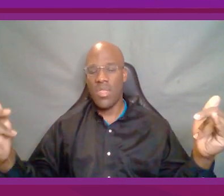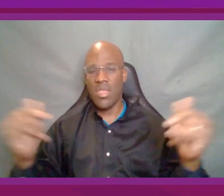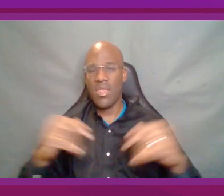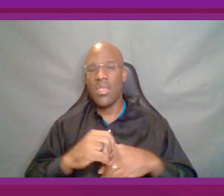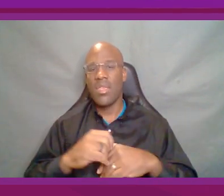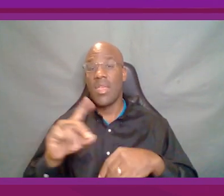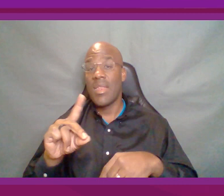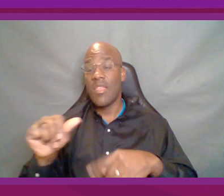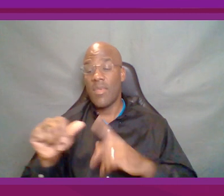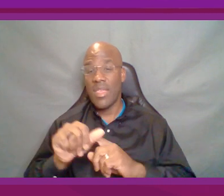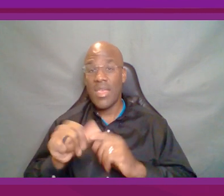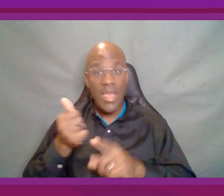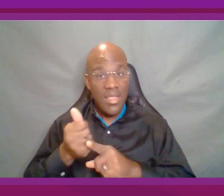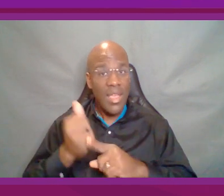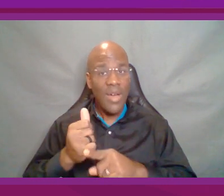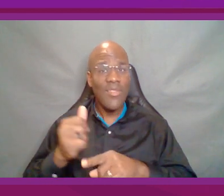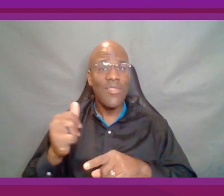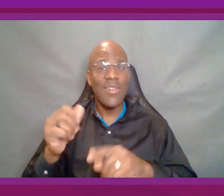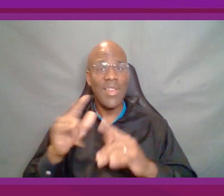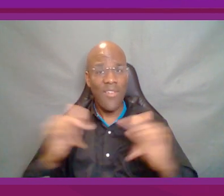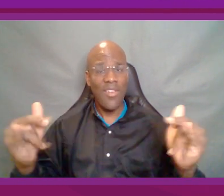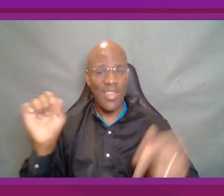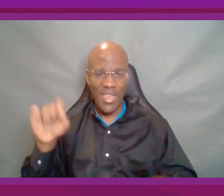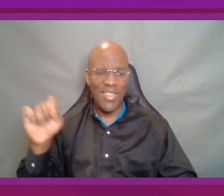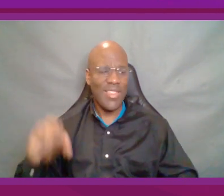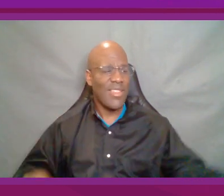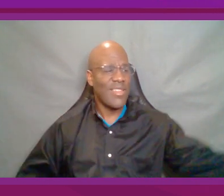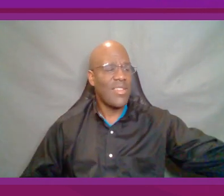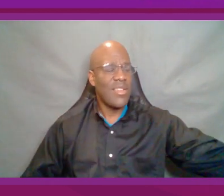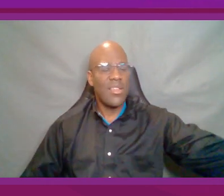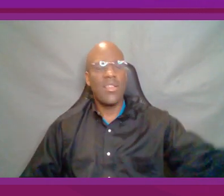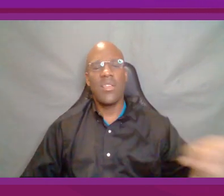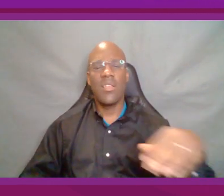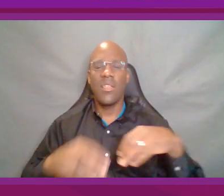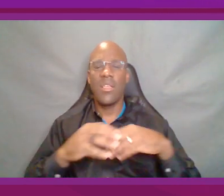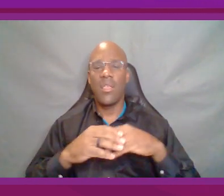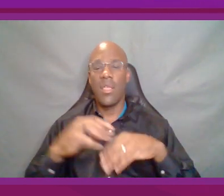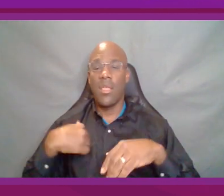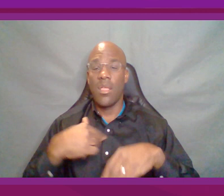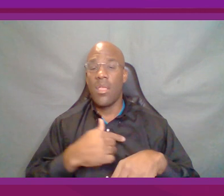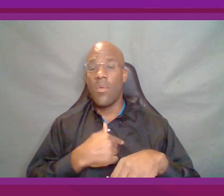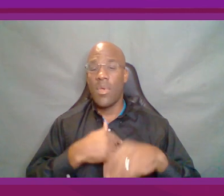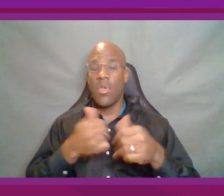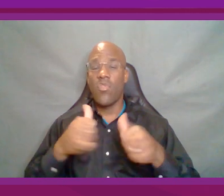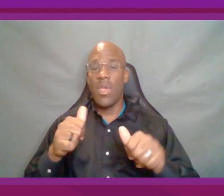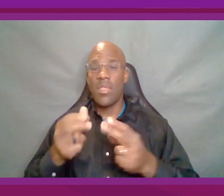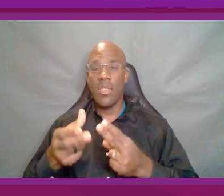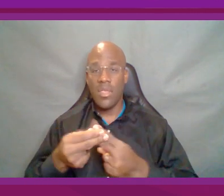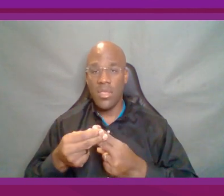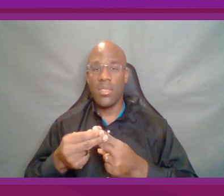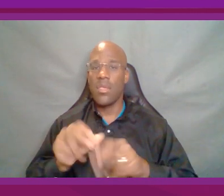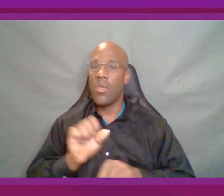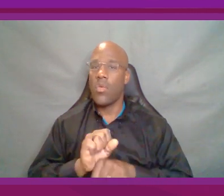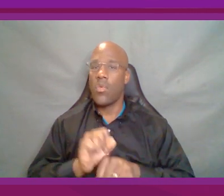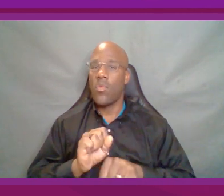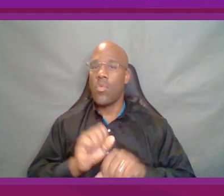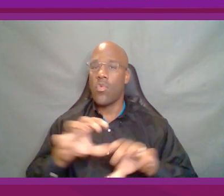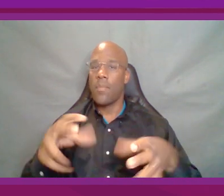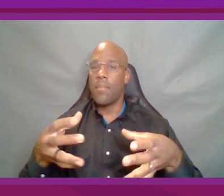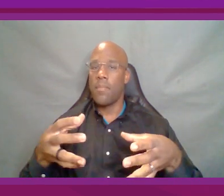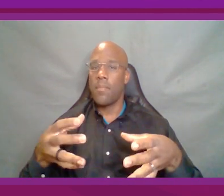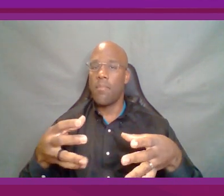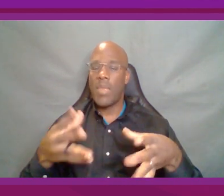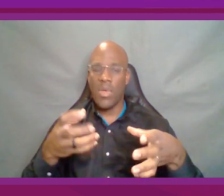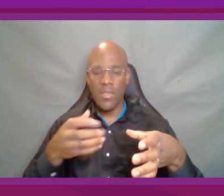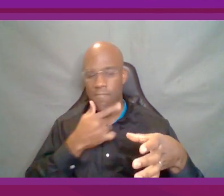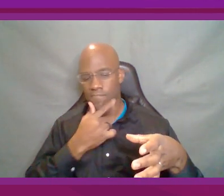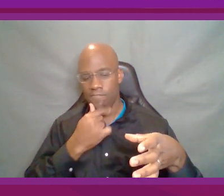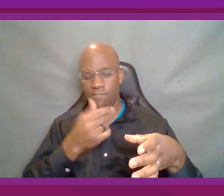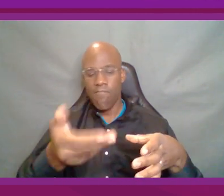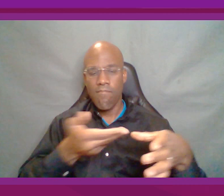disability is diversity, and when we are looking to tap into our workforce and bring diversity to